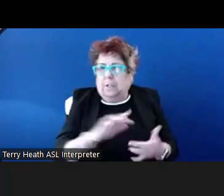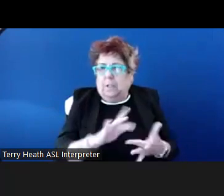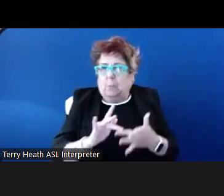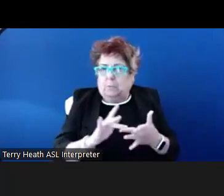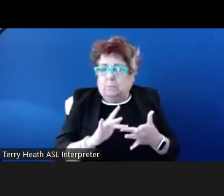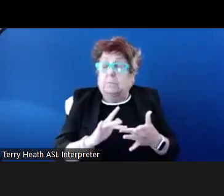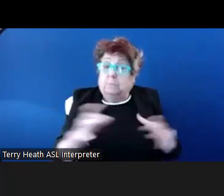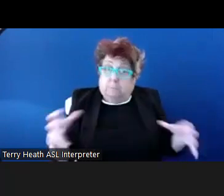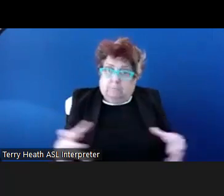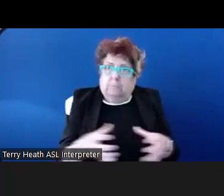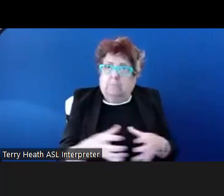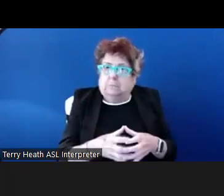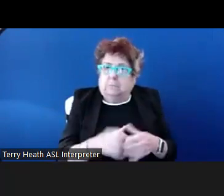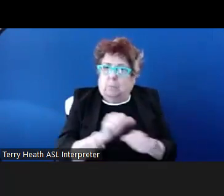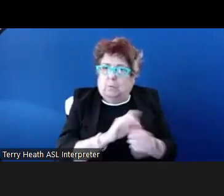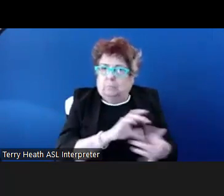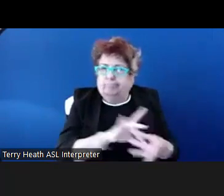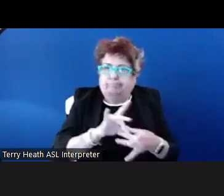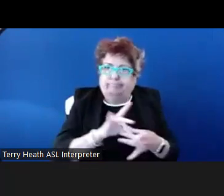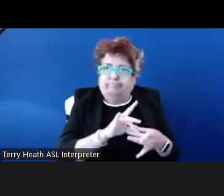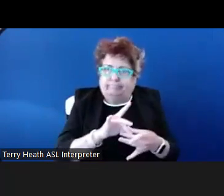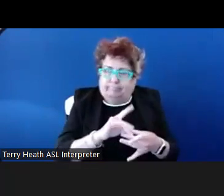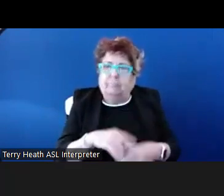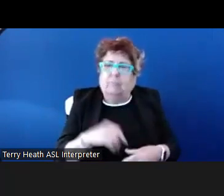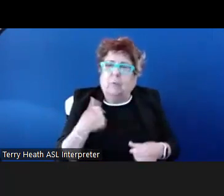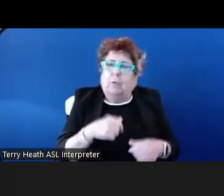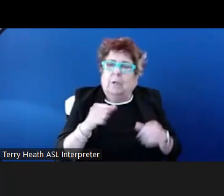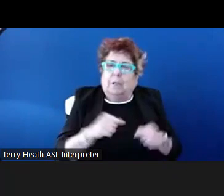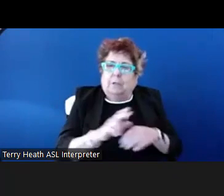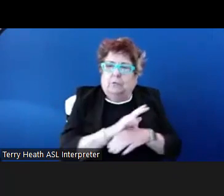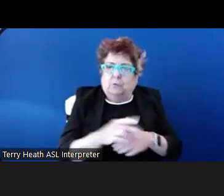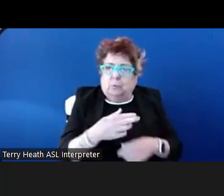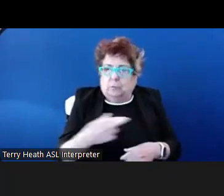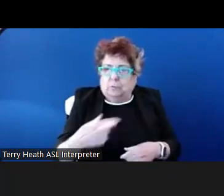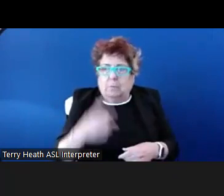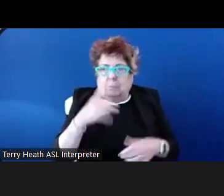can use federal resources to put together the combination of housing and supportive services that will enable us